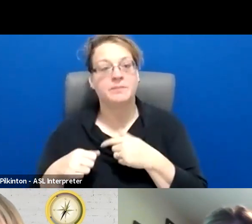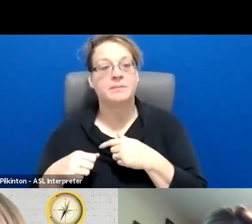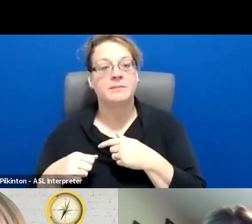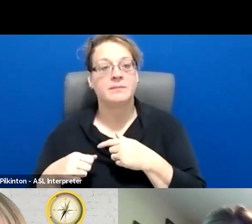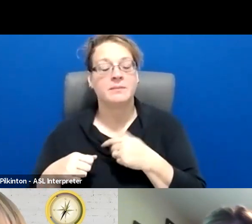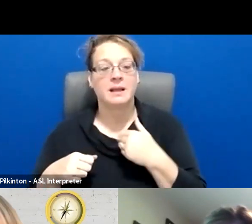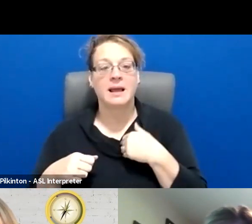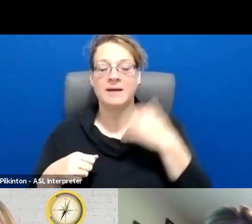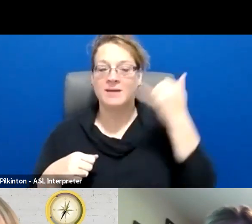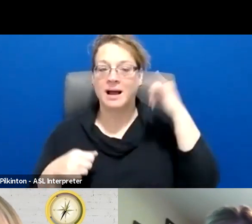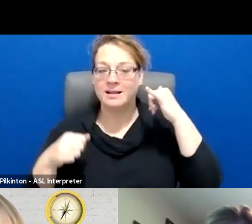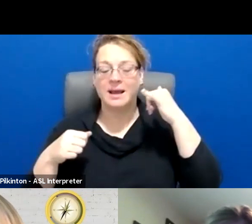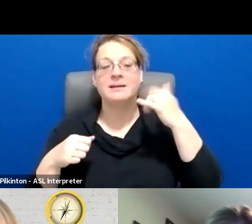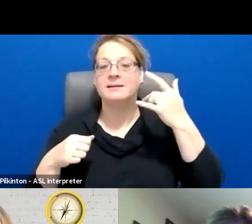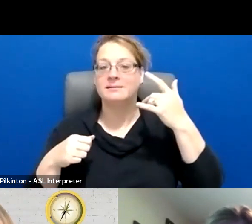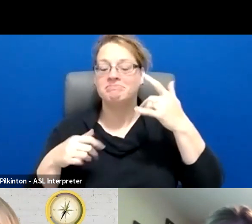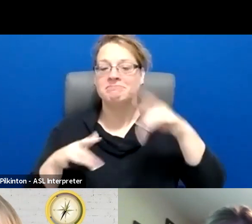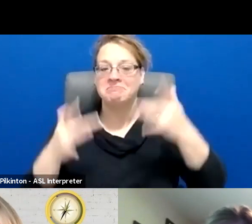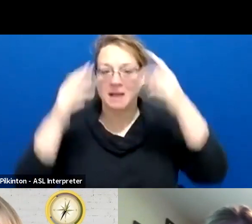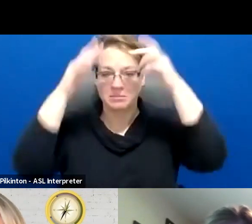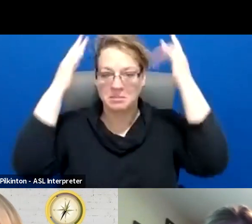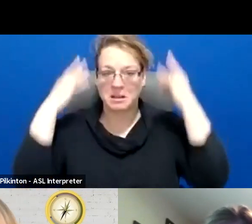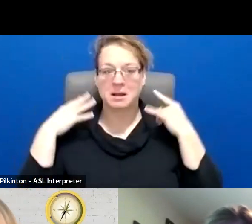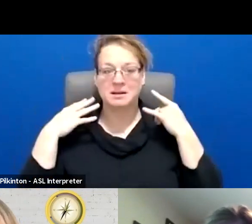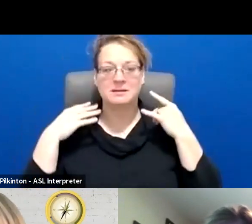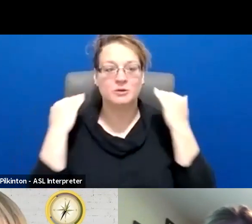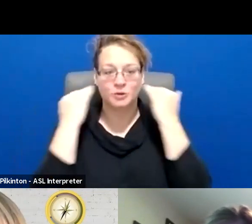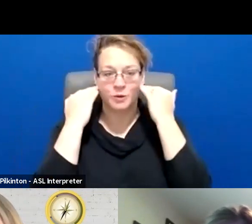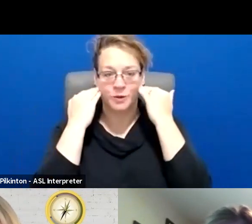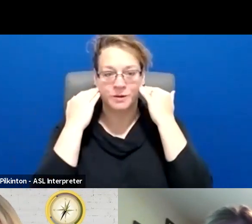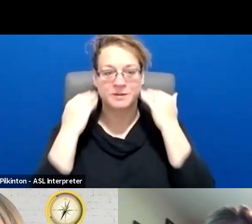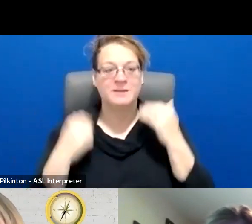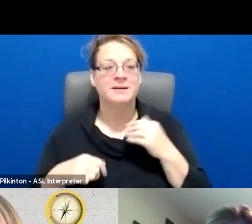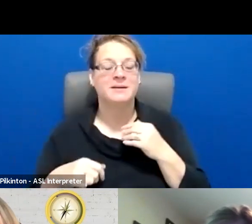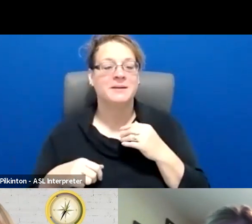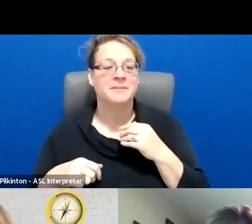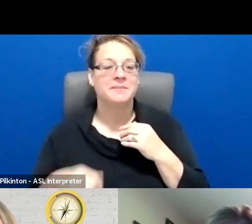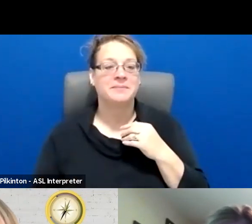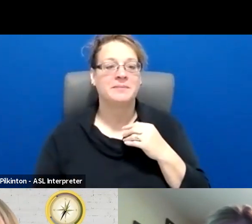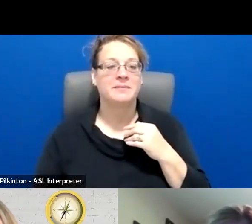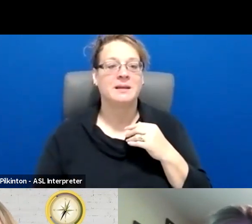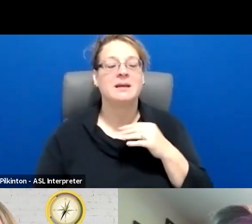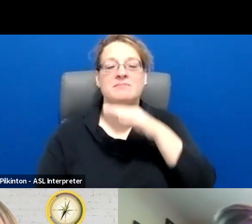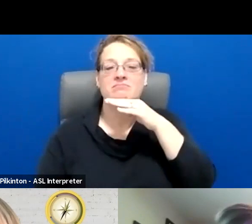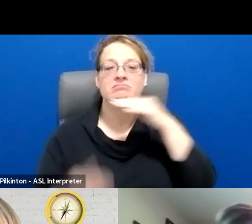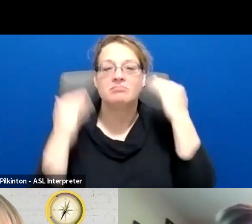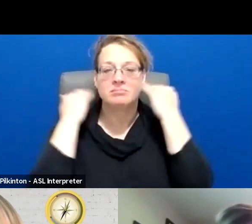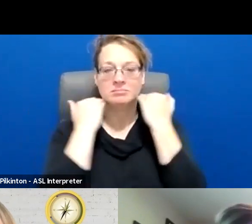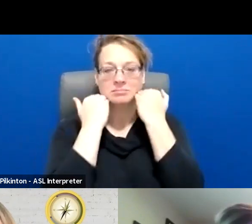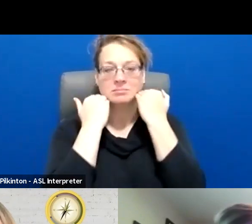My pronouns are she/her.